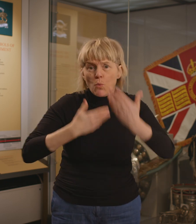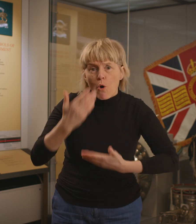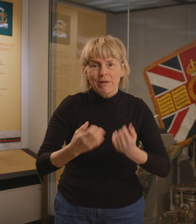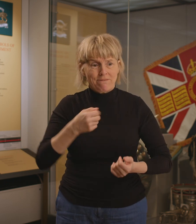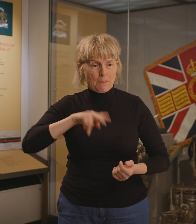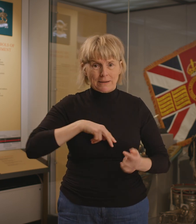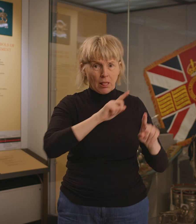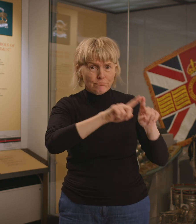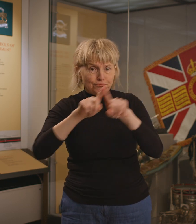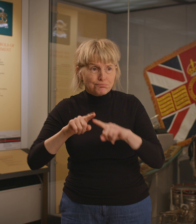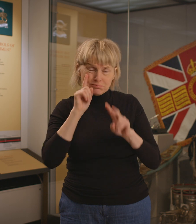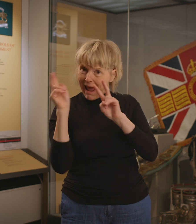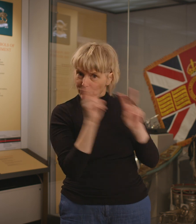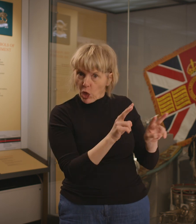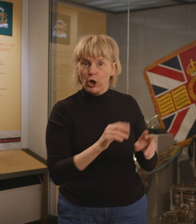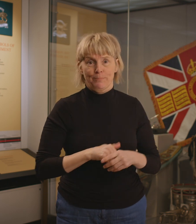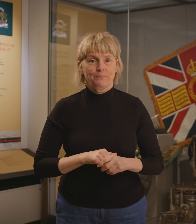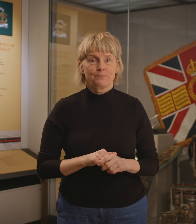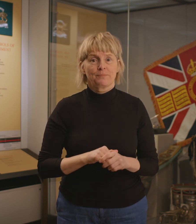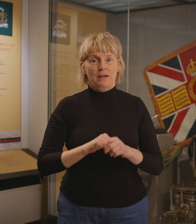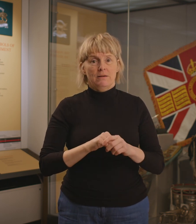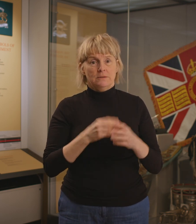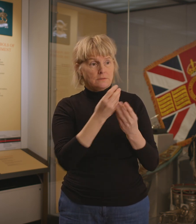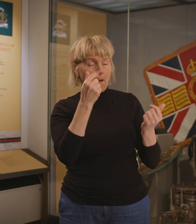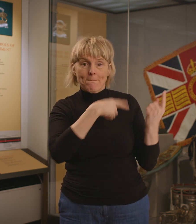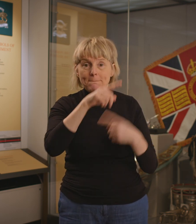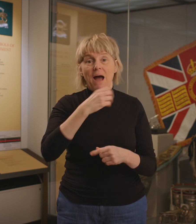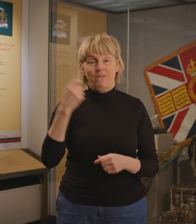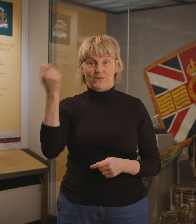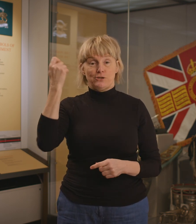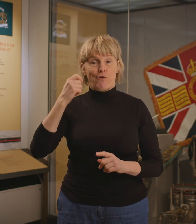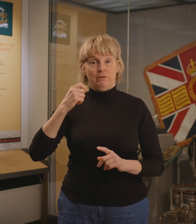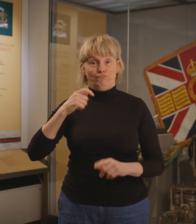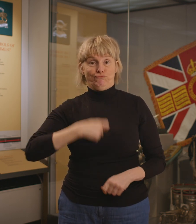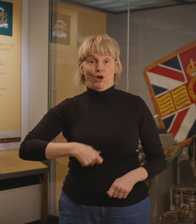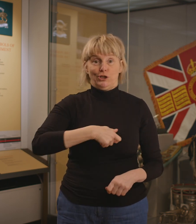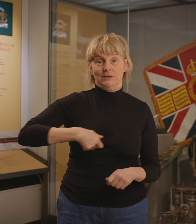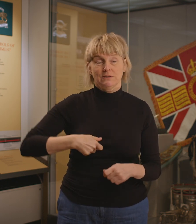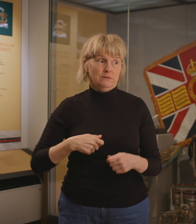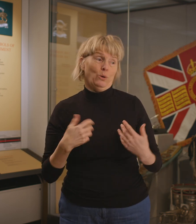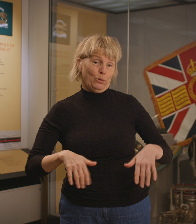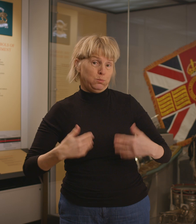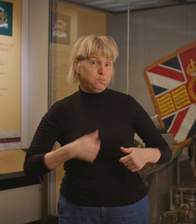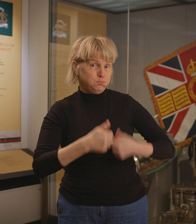These galleries also look at some of the most important wars The Regiment were involved in;